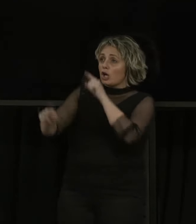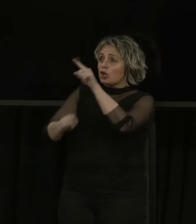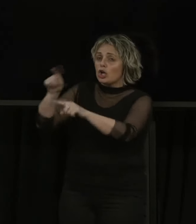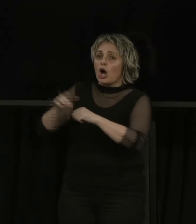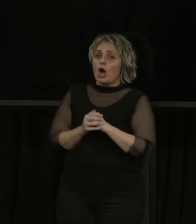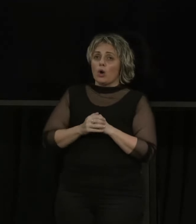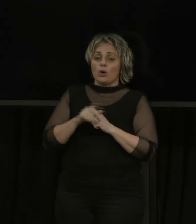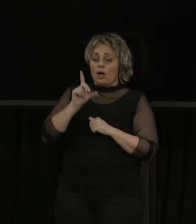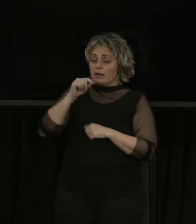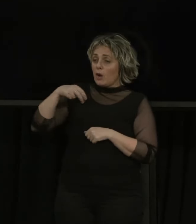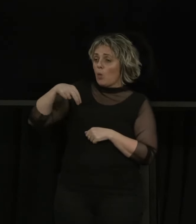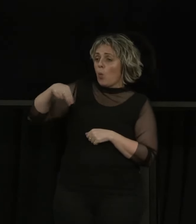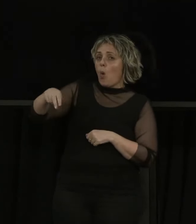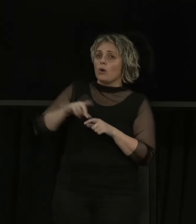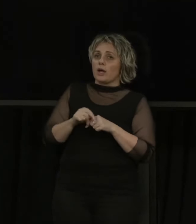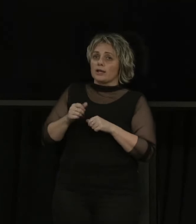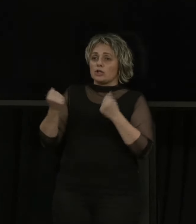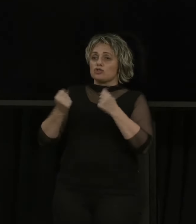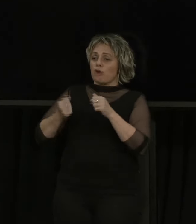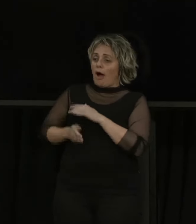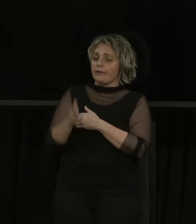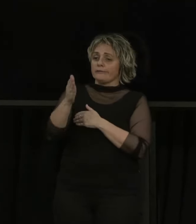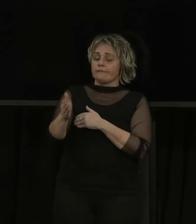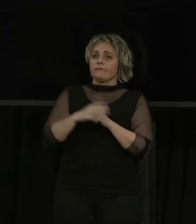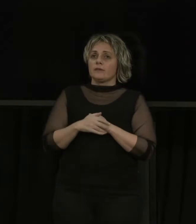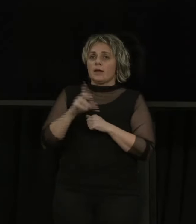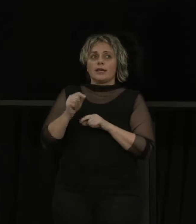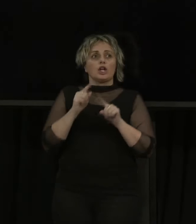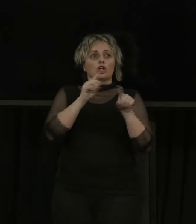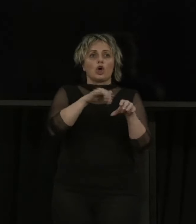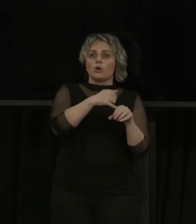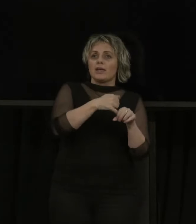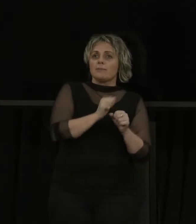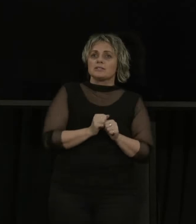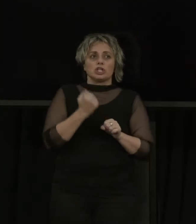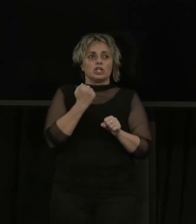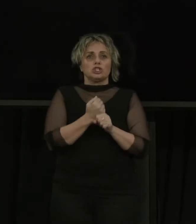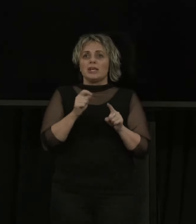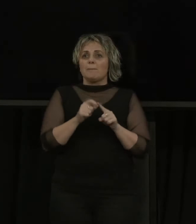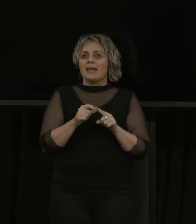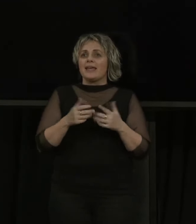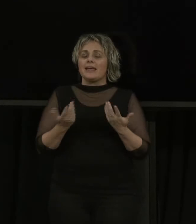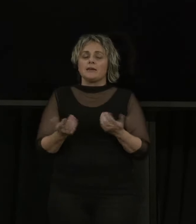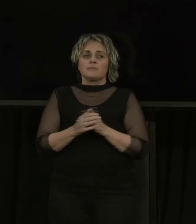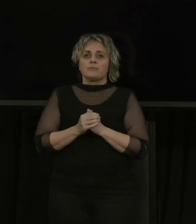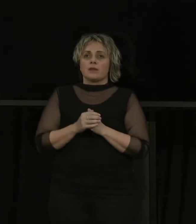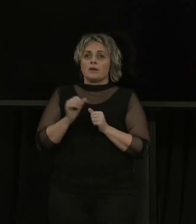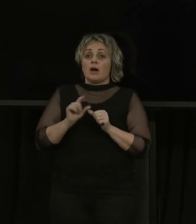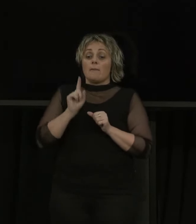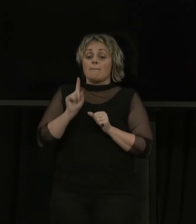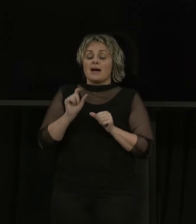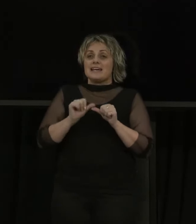fact that we are very